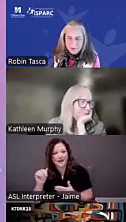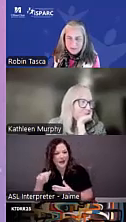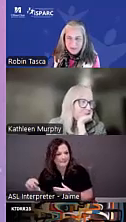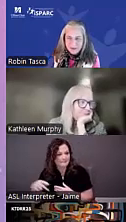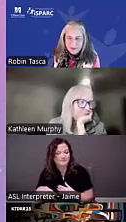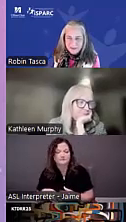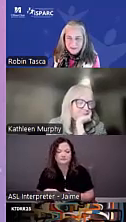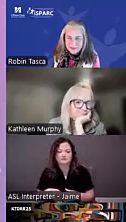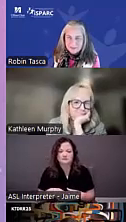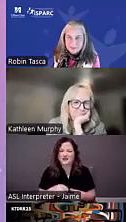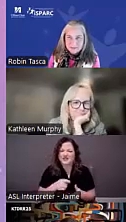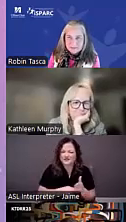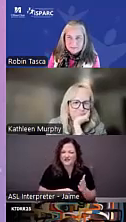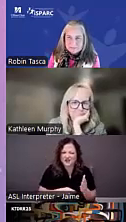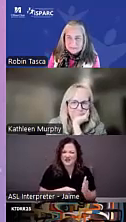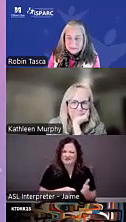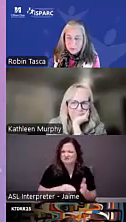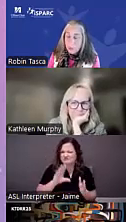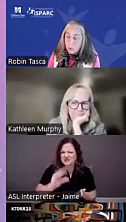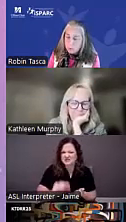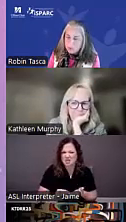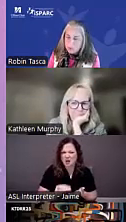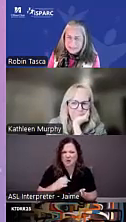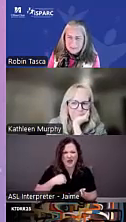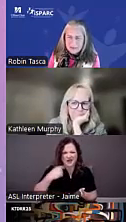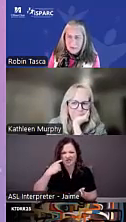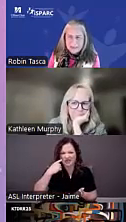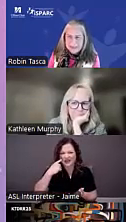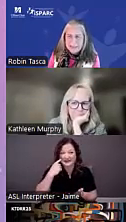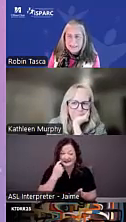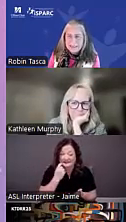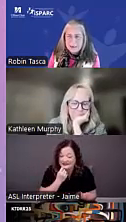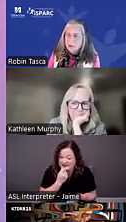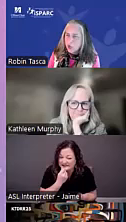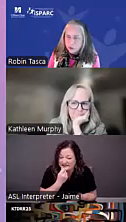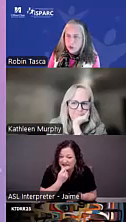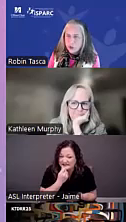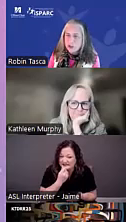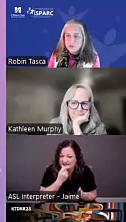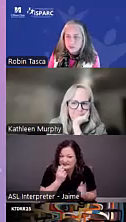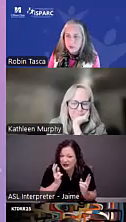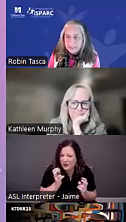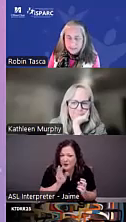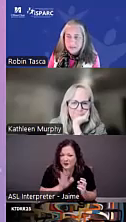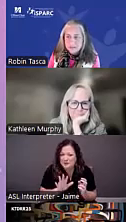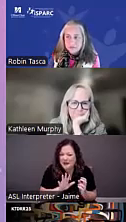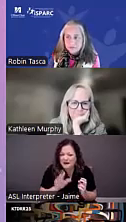I think we pay-- don't quote me on this, but I want to say it's around $100 for a year.